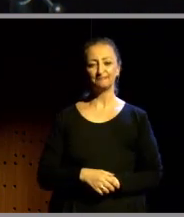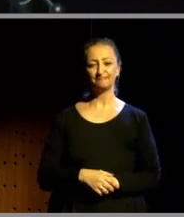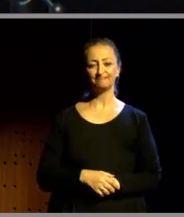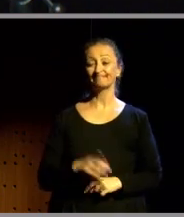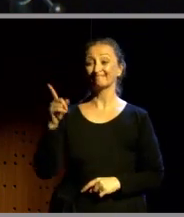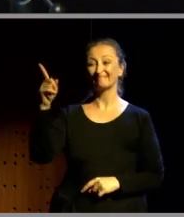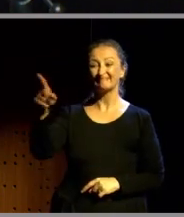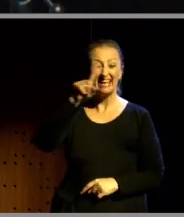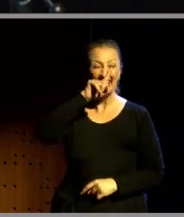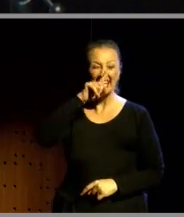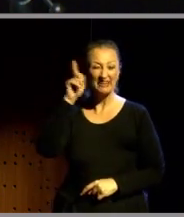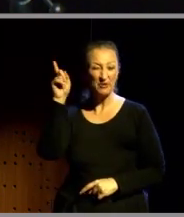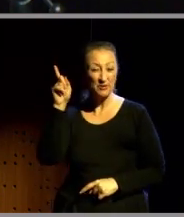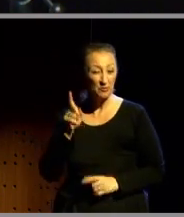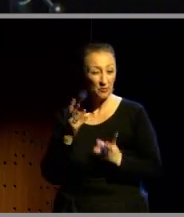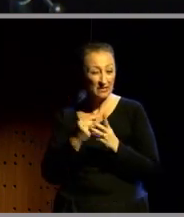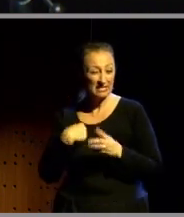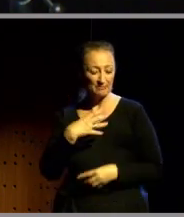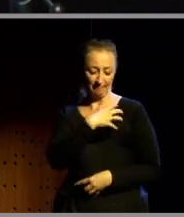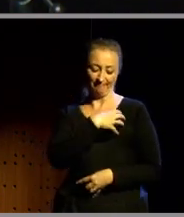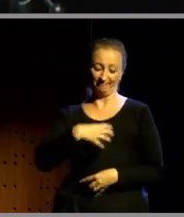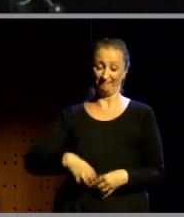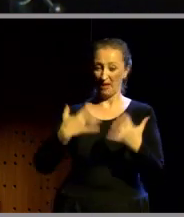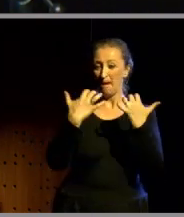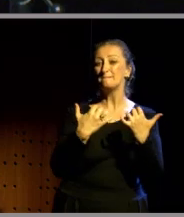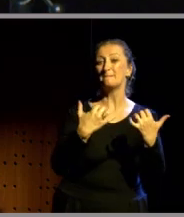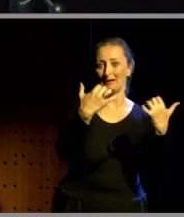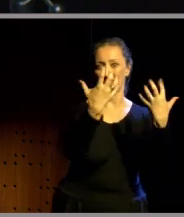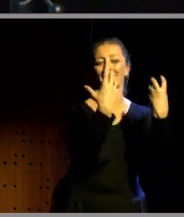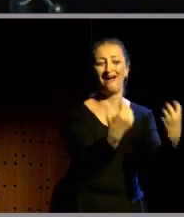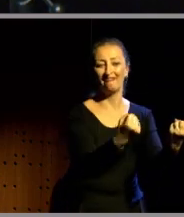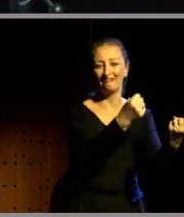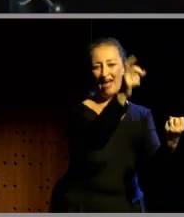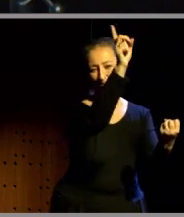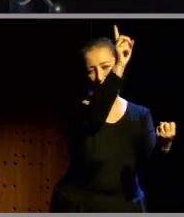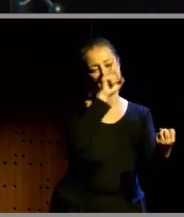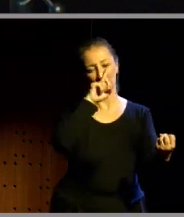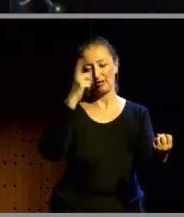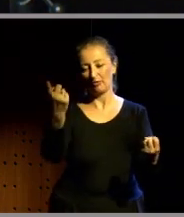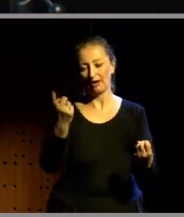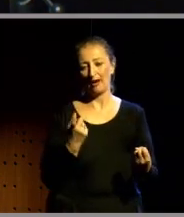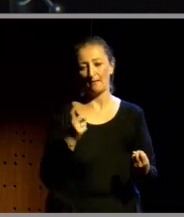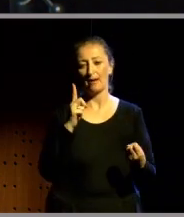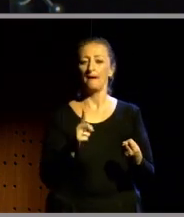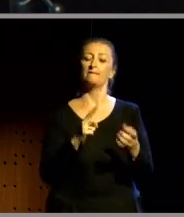us tonight as Parliament is sitting, the Minister for the Arts, the Honourable Tony Burke,